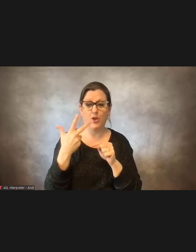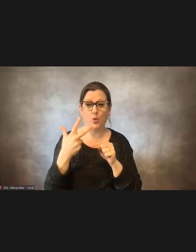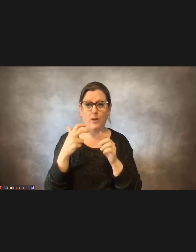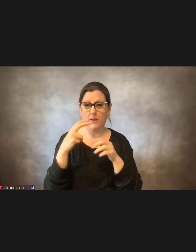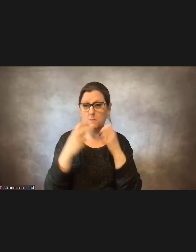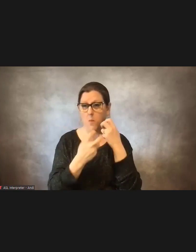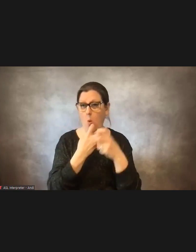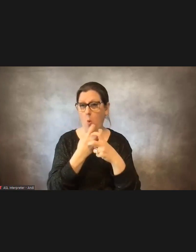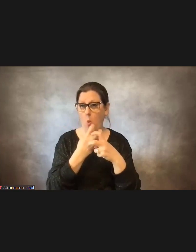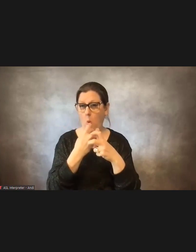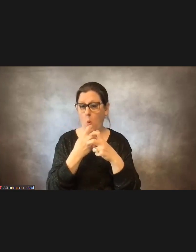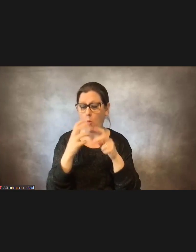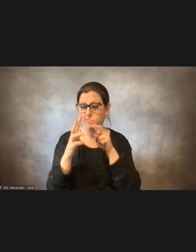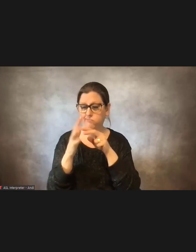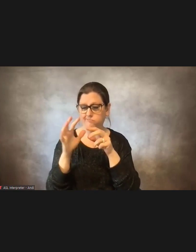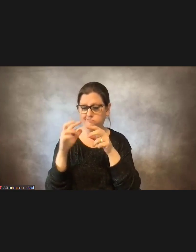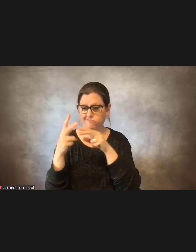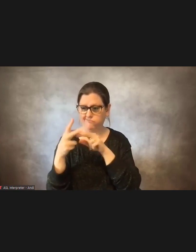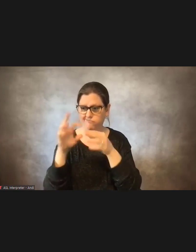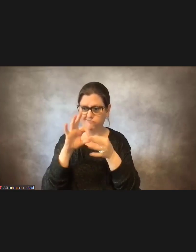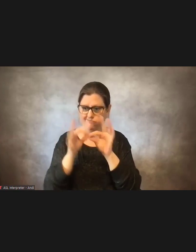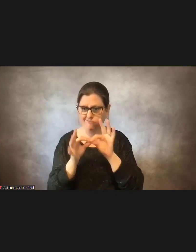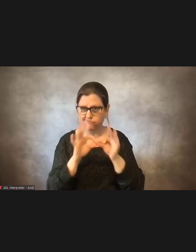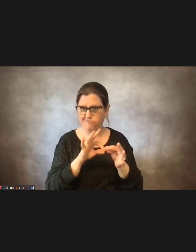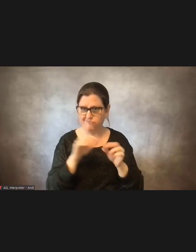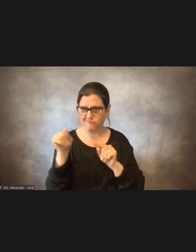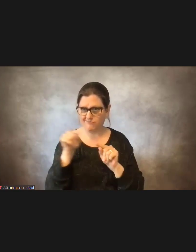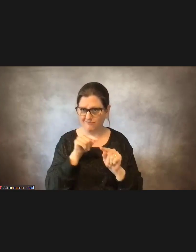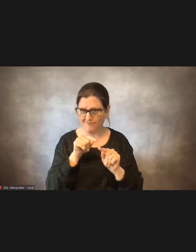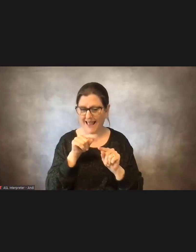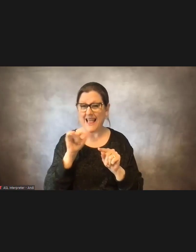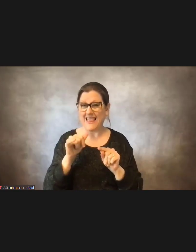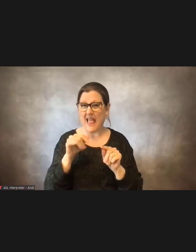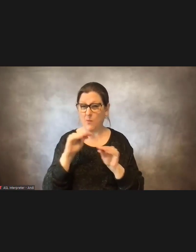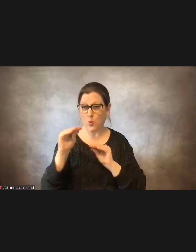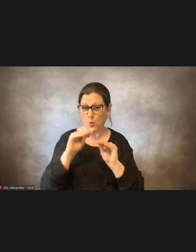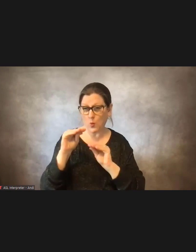this movement stimulates thousands of tiny, sensitive hair cells in